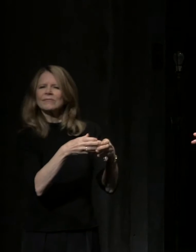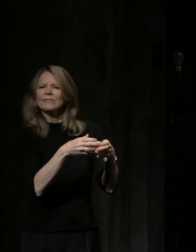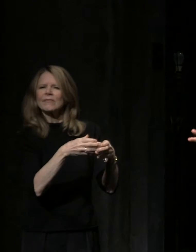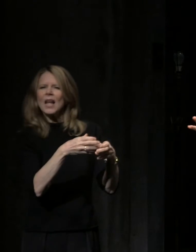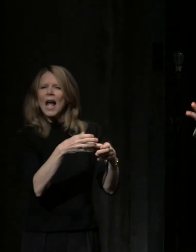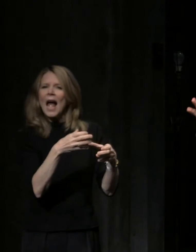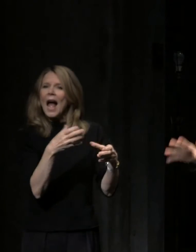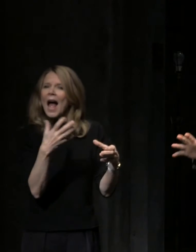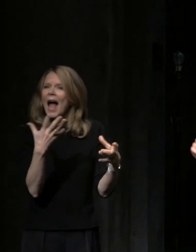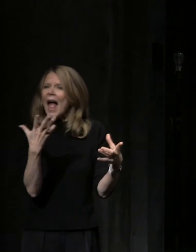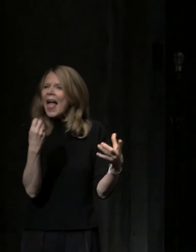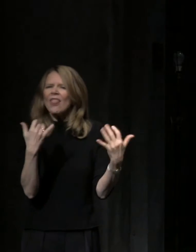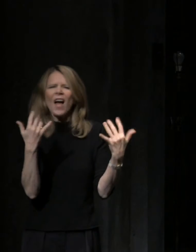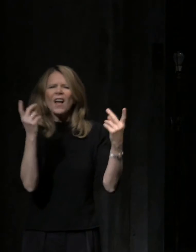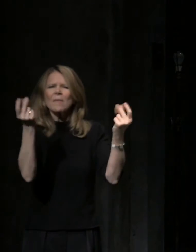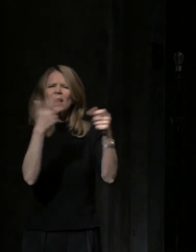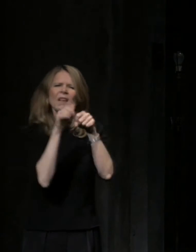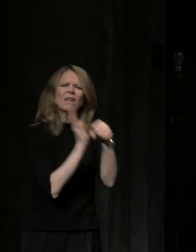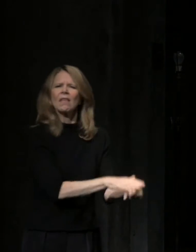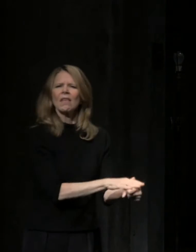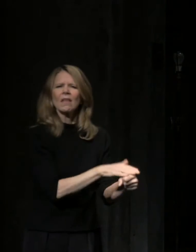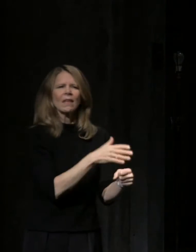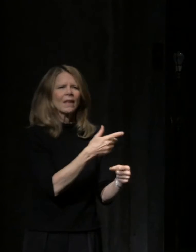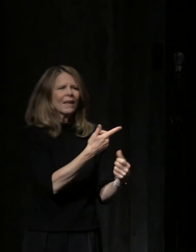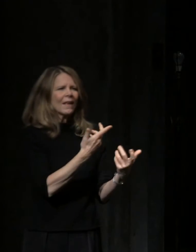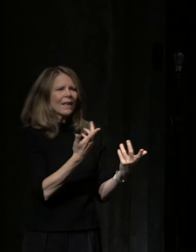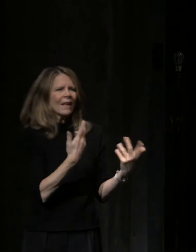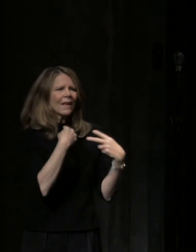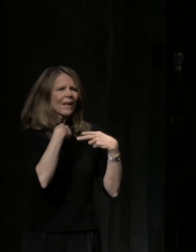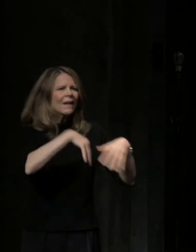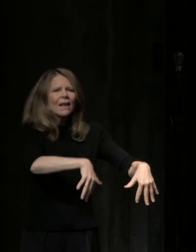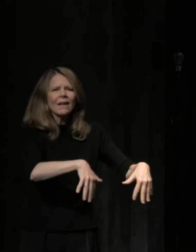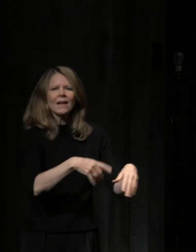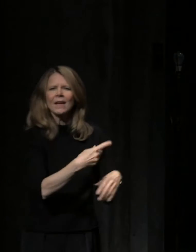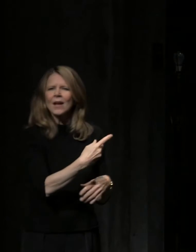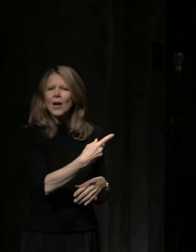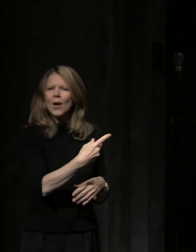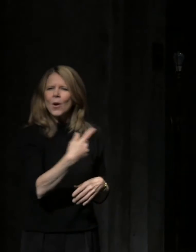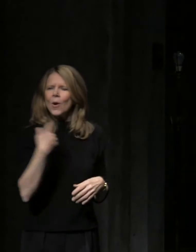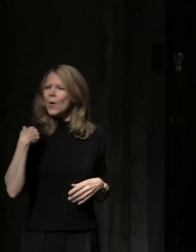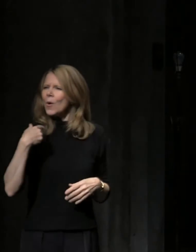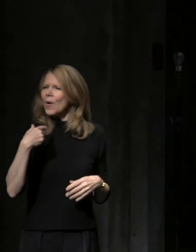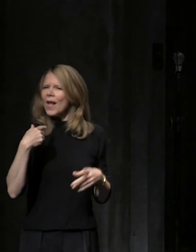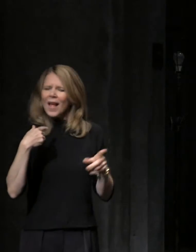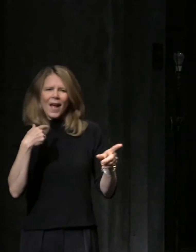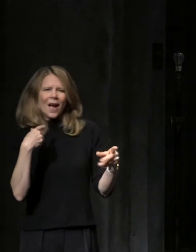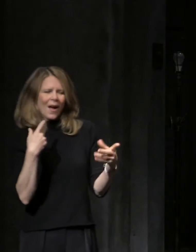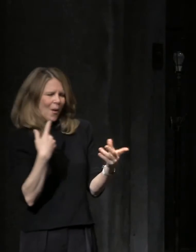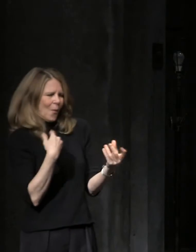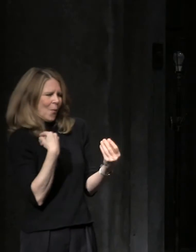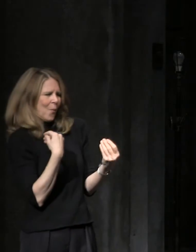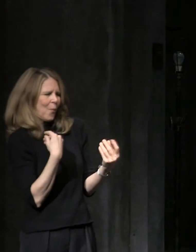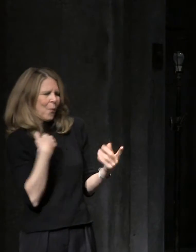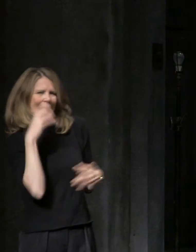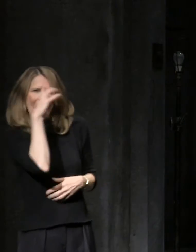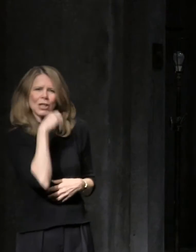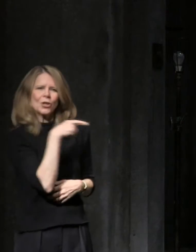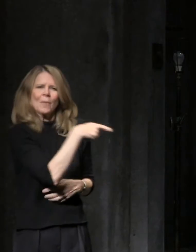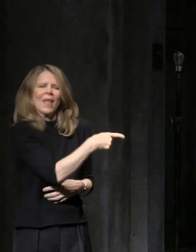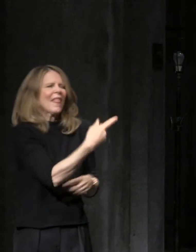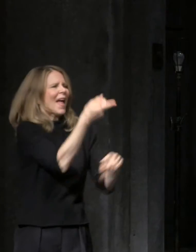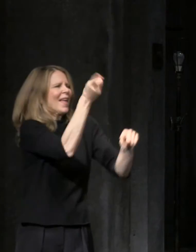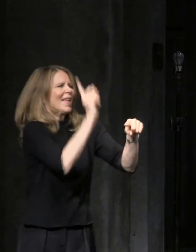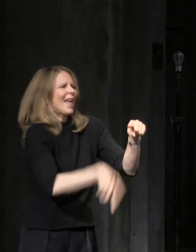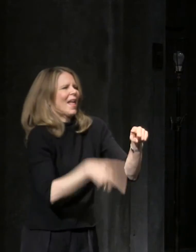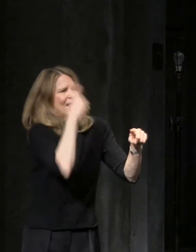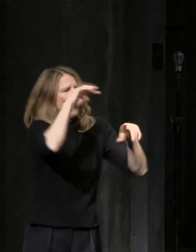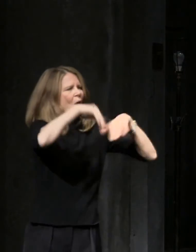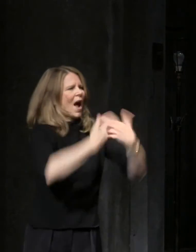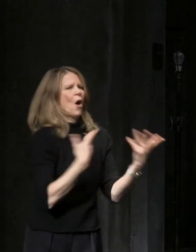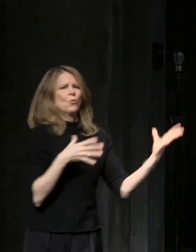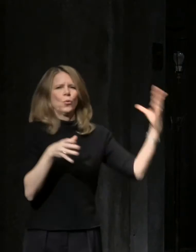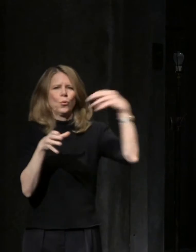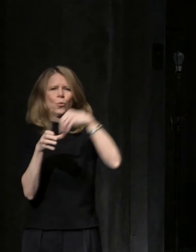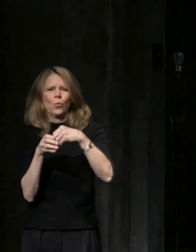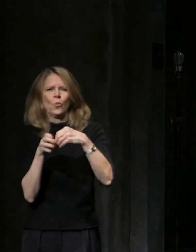renders them less, that immediately assumes the incapacity to belong. It is that assumption -